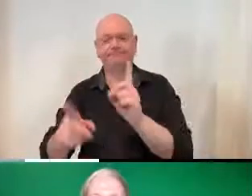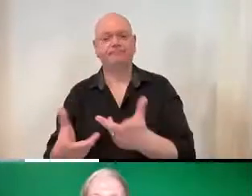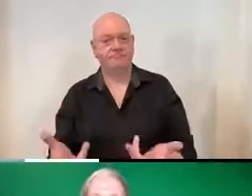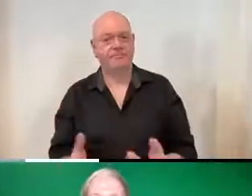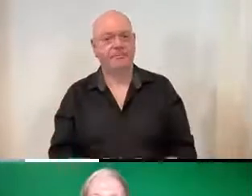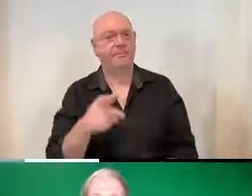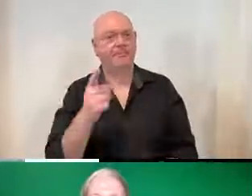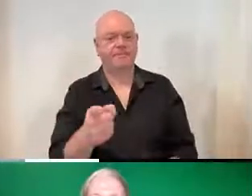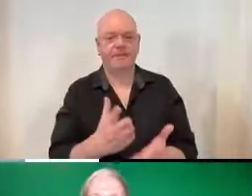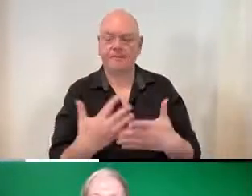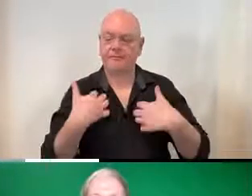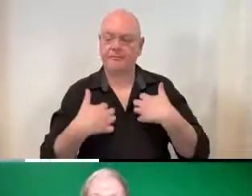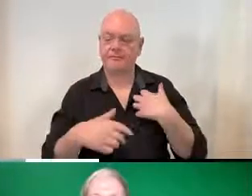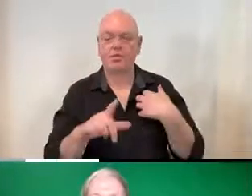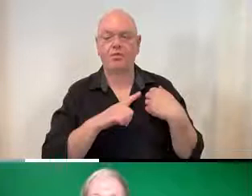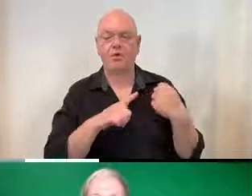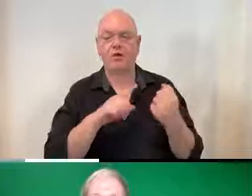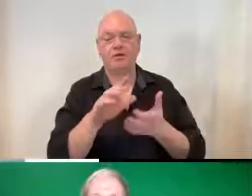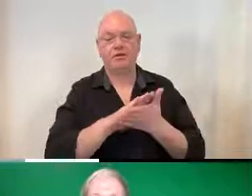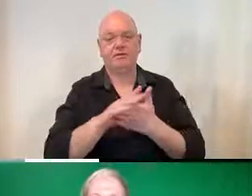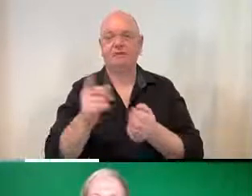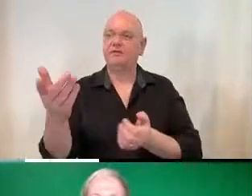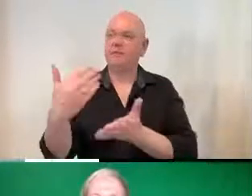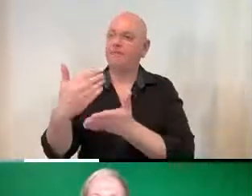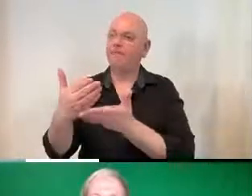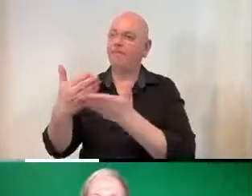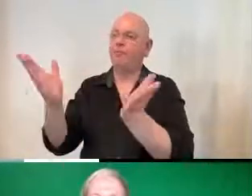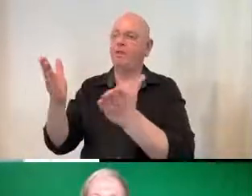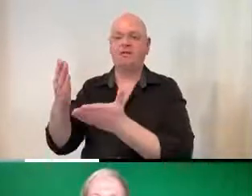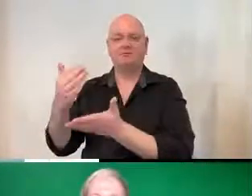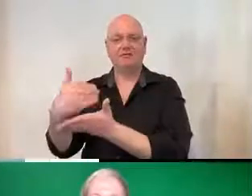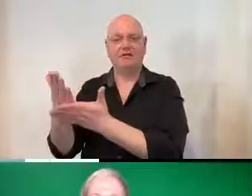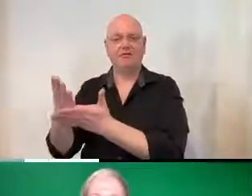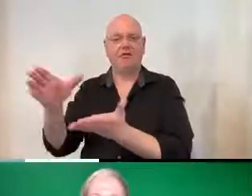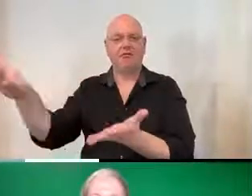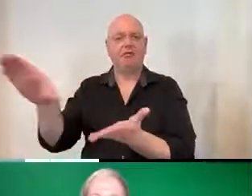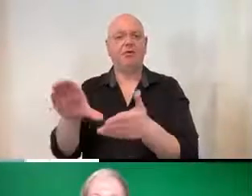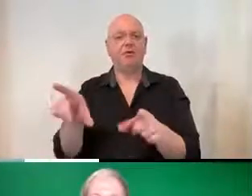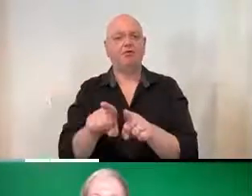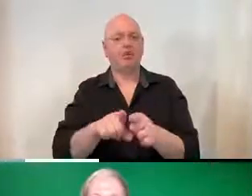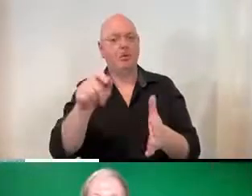creative sectors was delivered in 2017 and where a study following that delivery showed an incredibly high